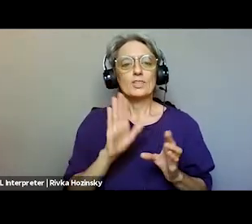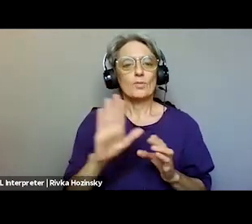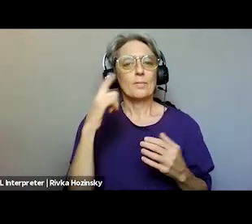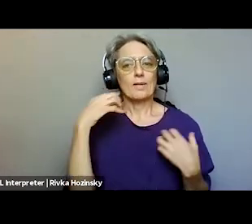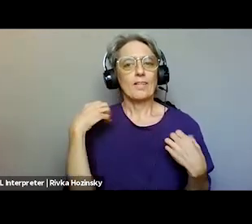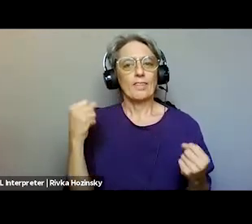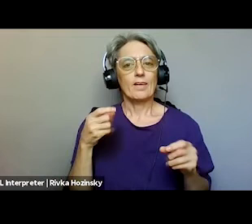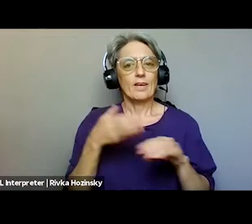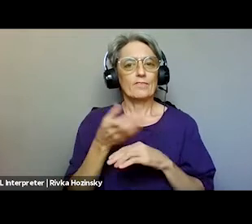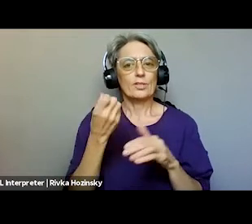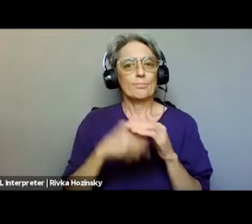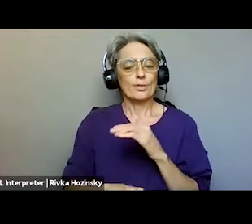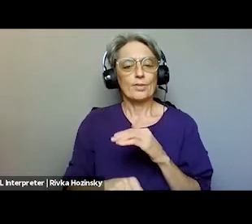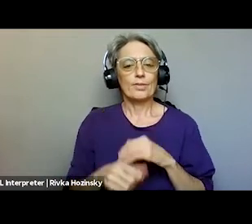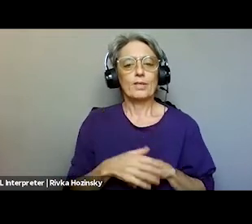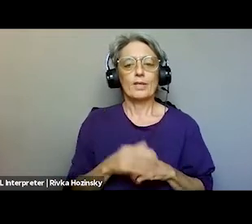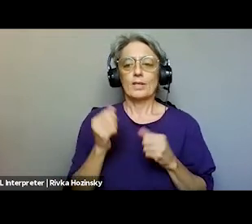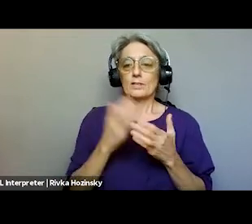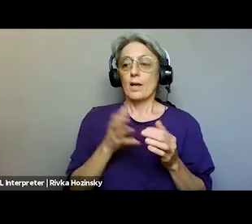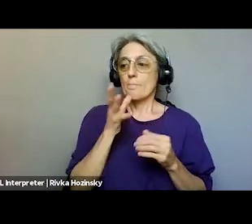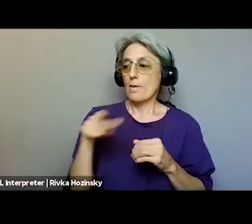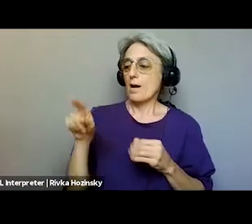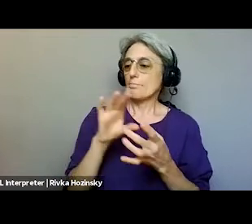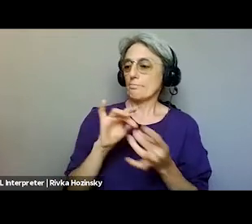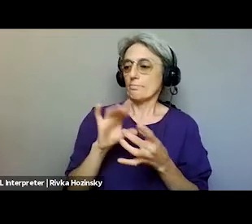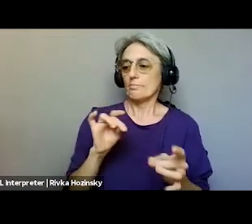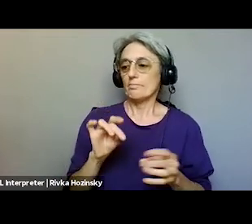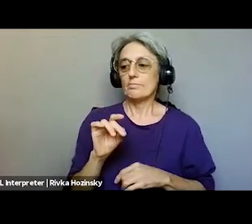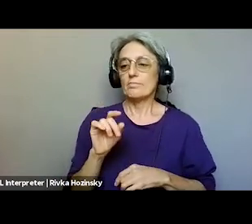and mothers also spoke about the feeling of even if they were struggling the feeling of needing